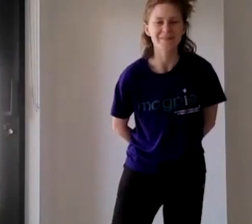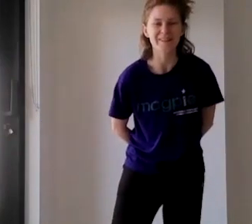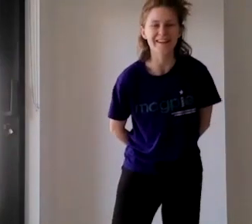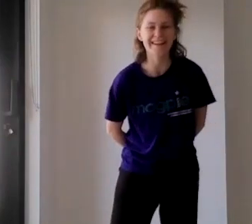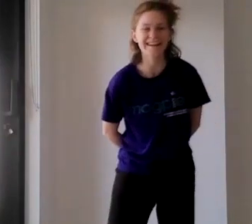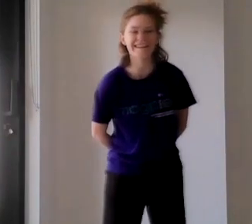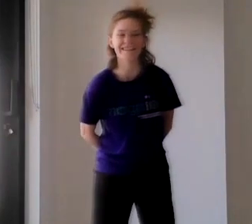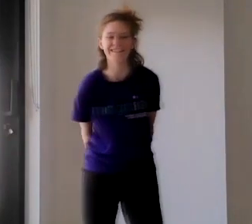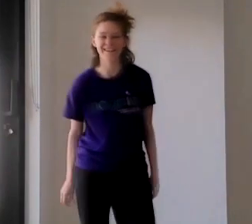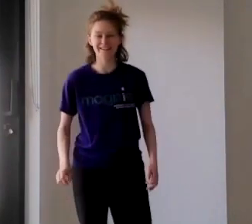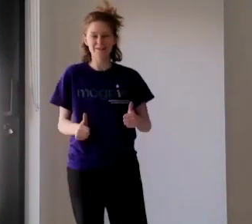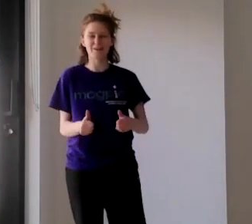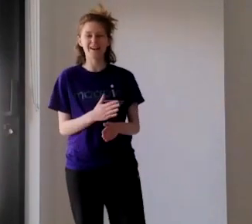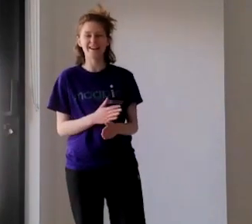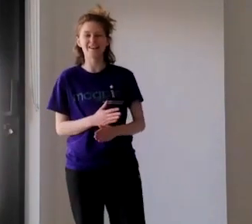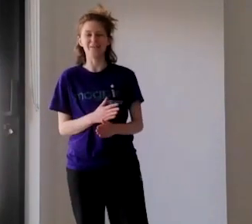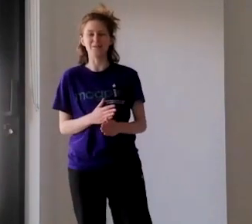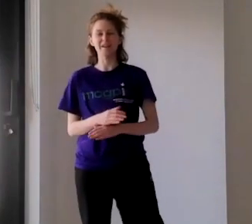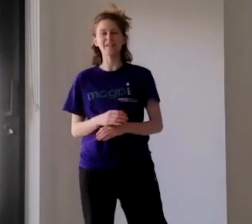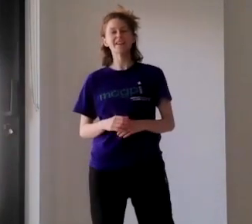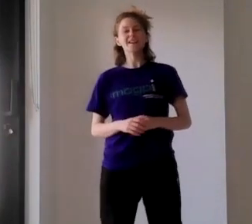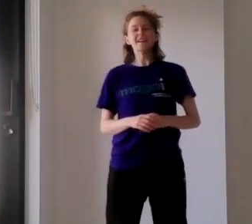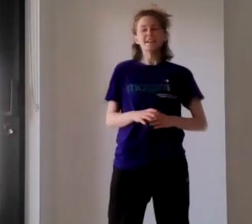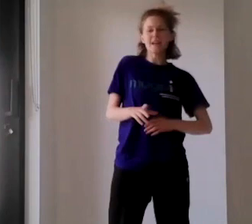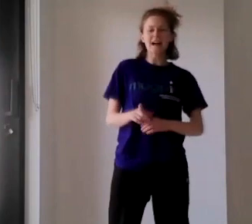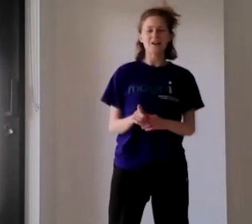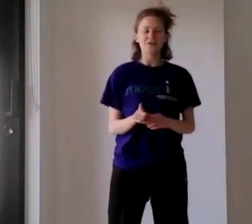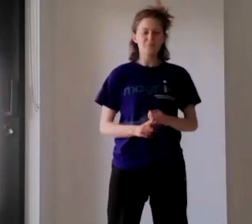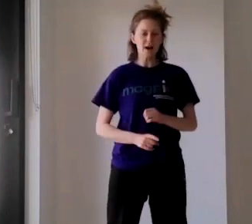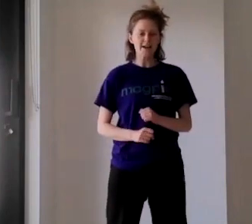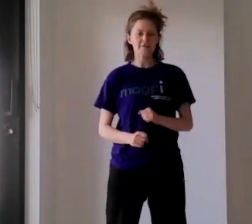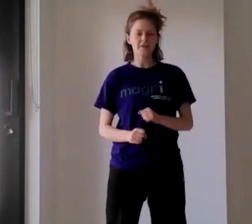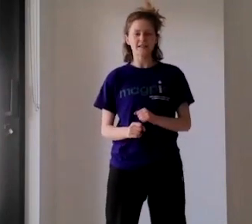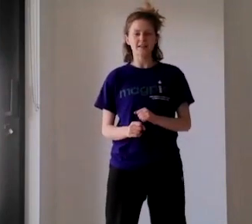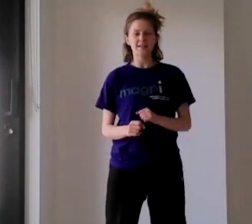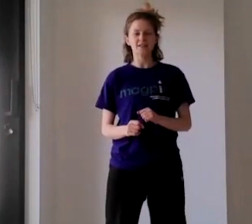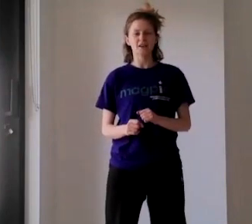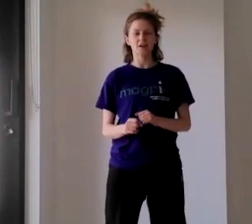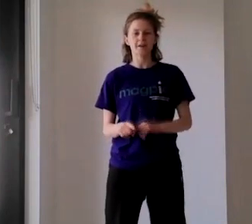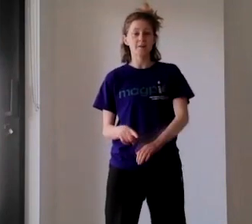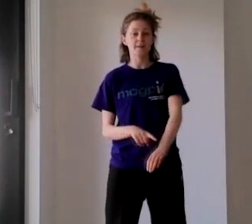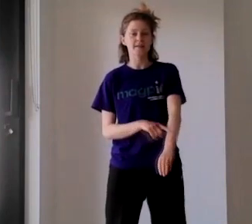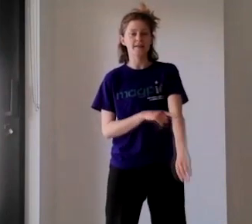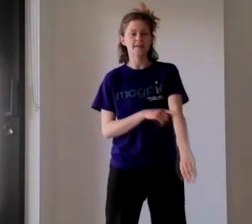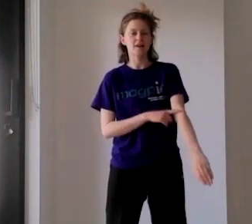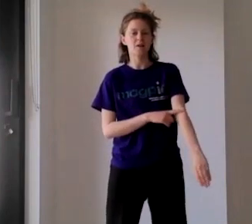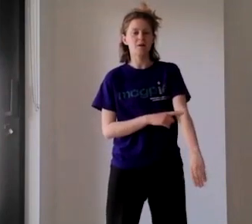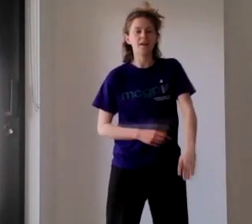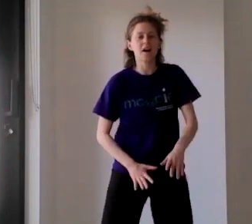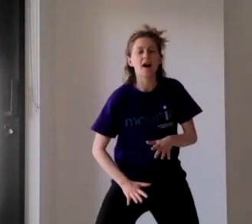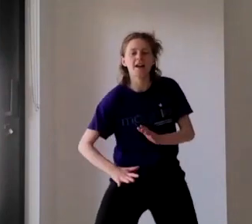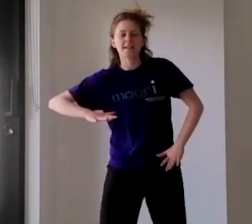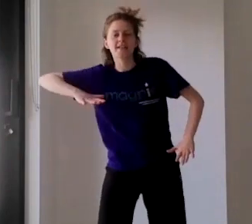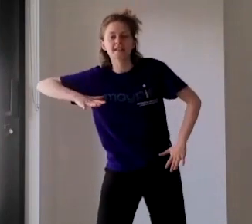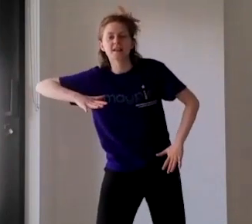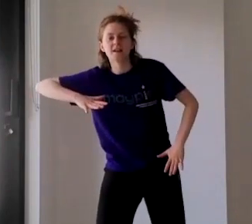brilliant nice work everyone now you might have decided to go a little bit slower like i did